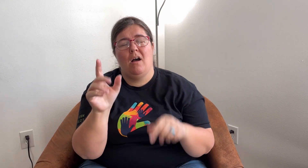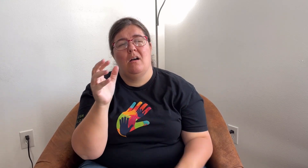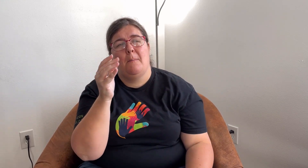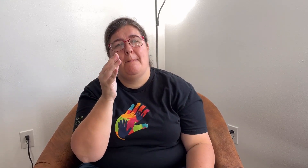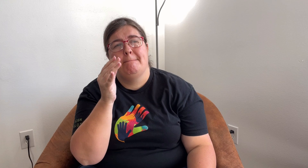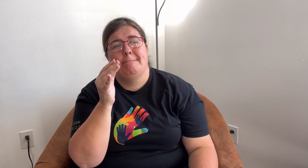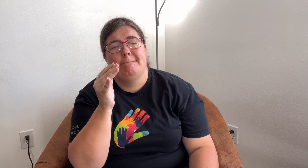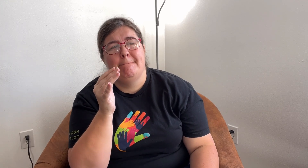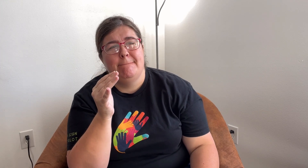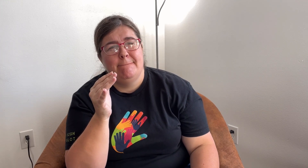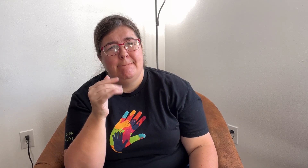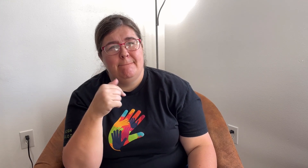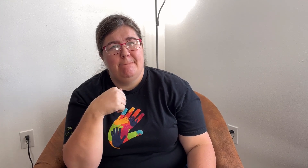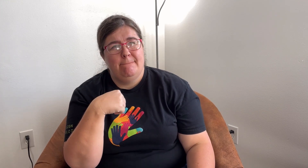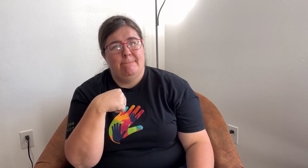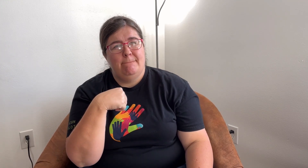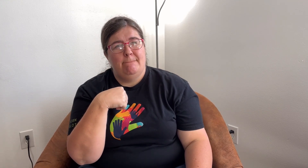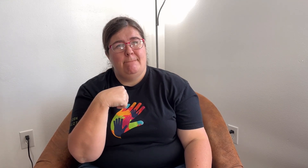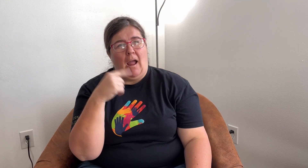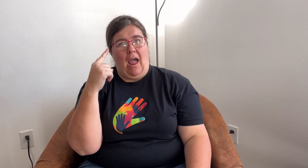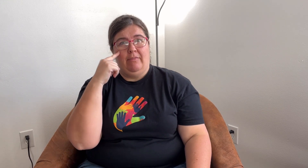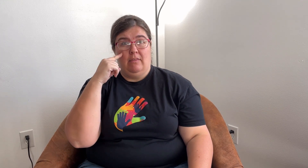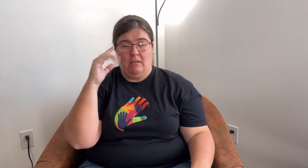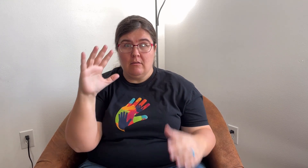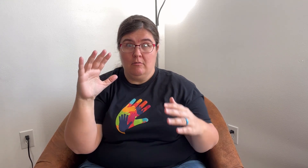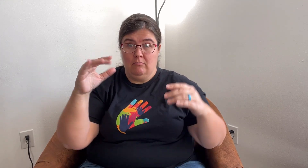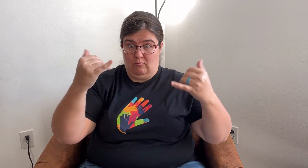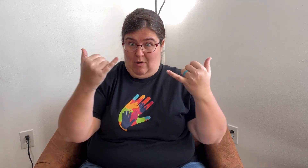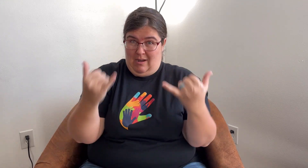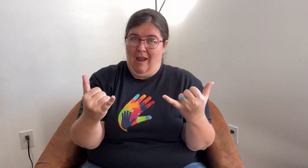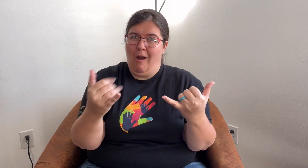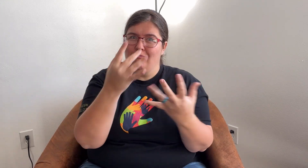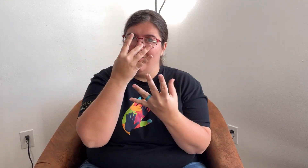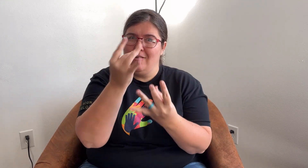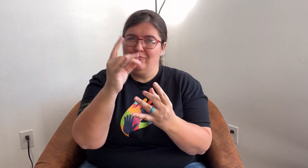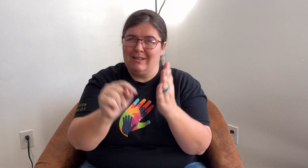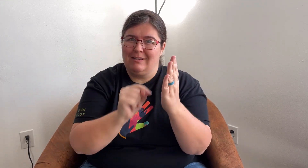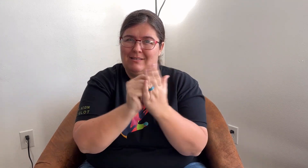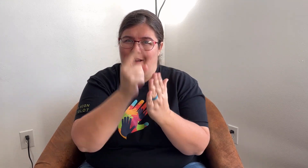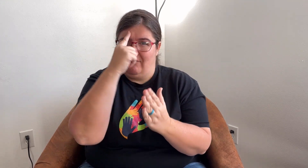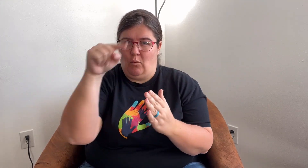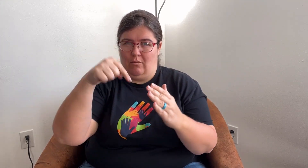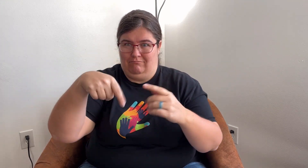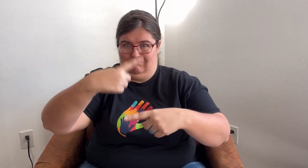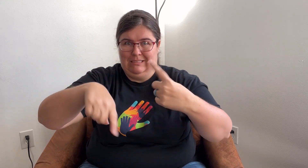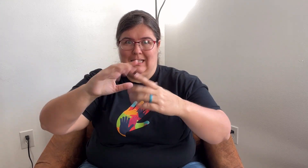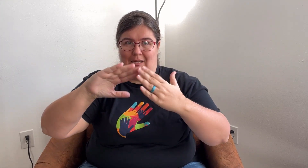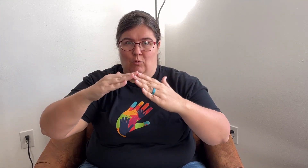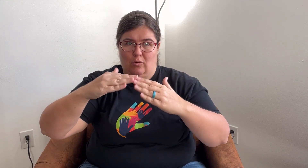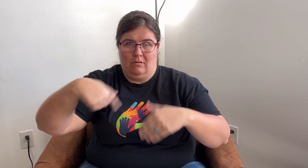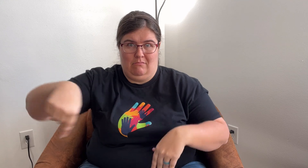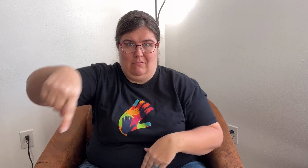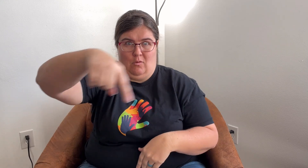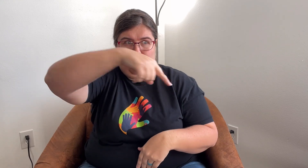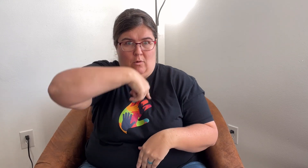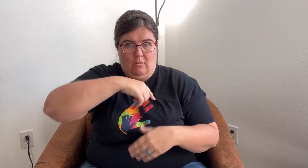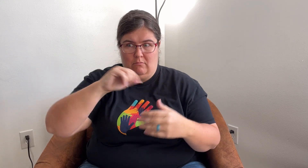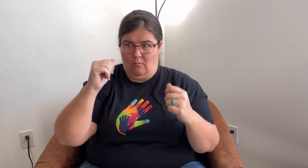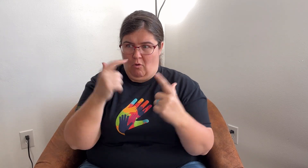Not at all but this is very interesting time for the sign community.